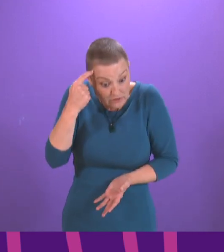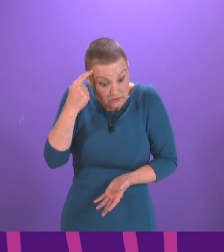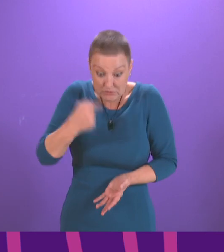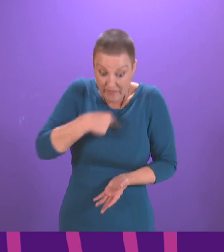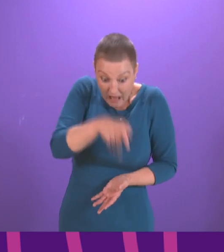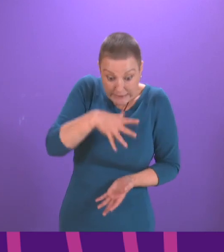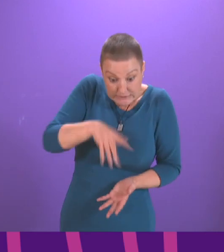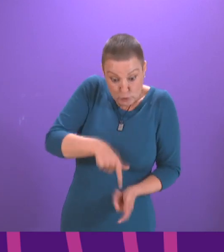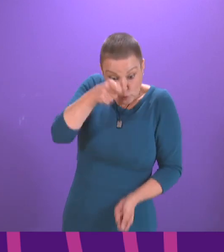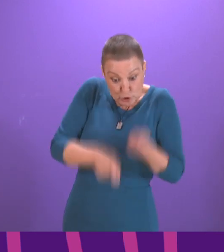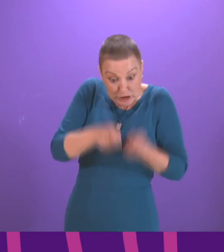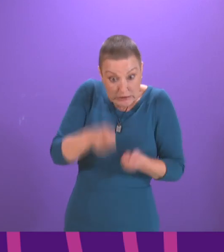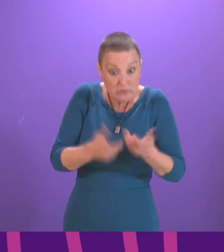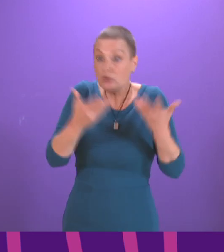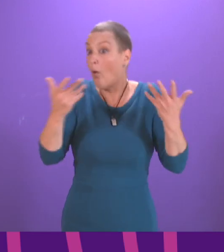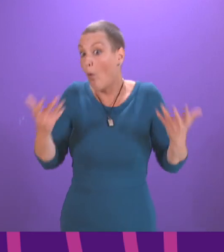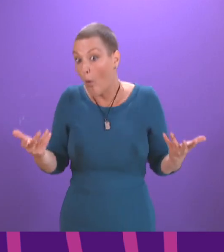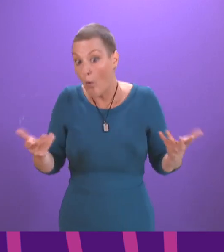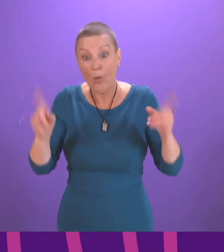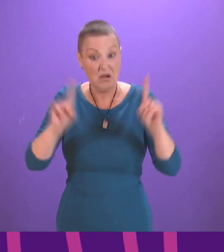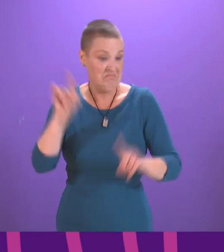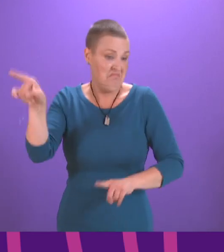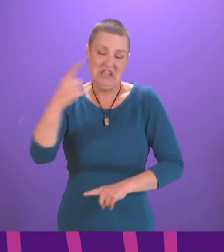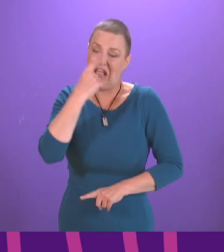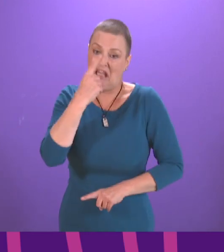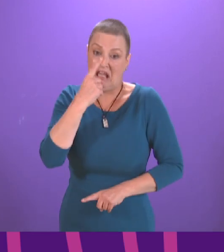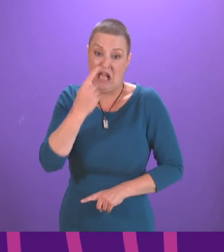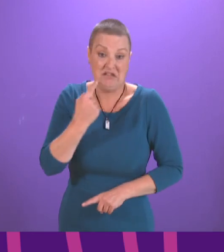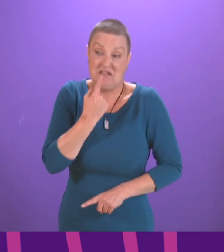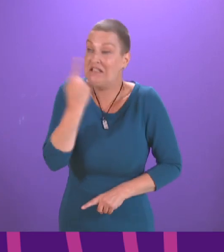change to his official remit, I am sure that he is perfectly able to say that. However,